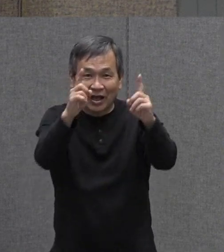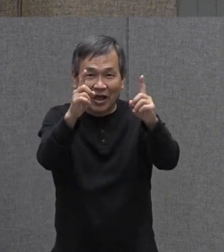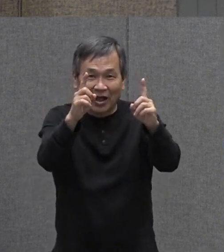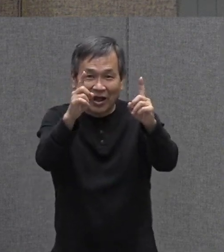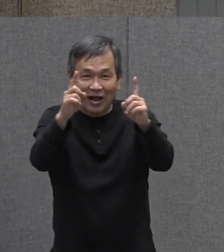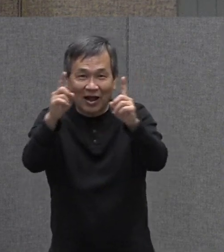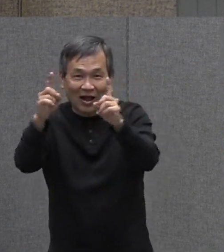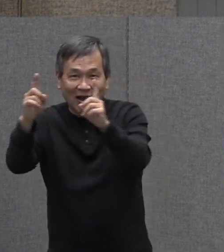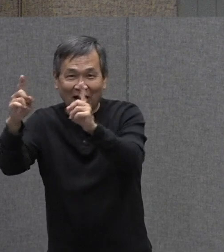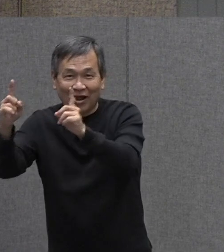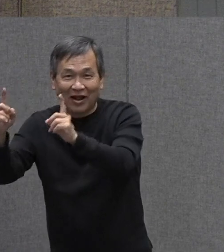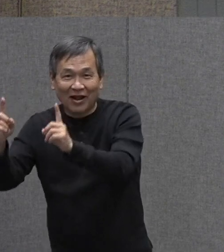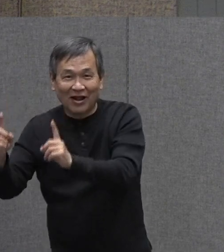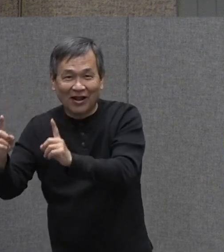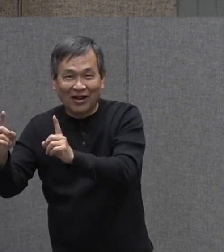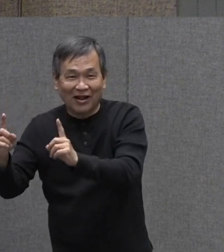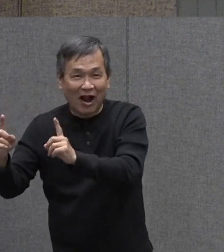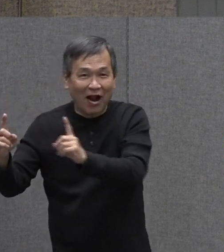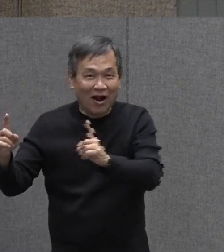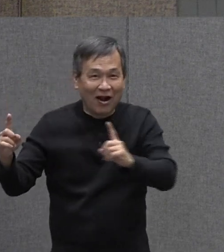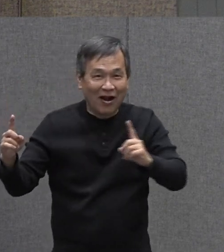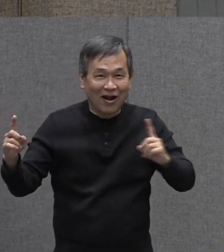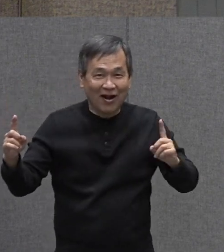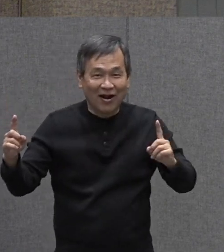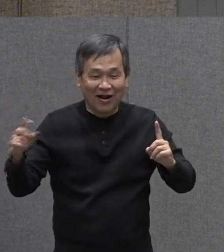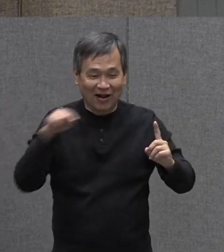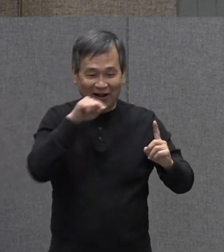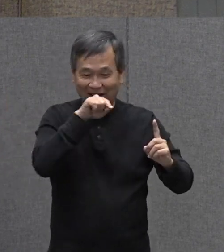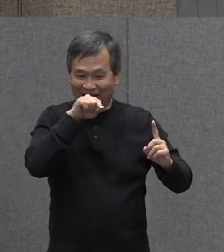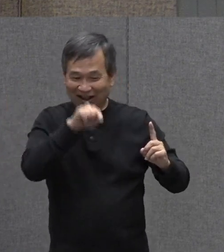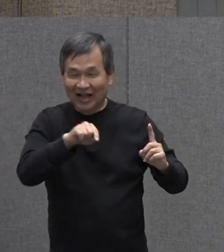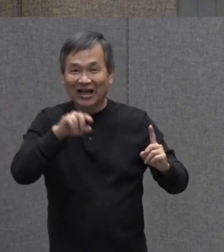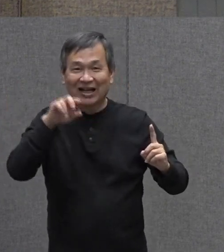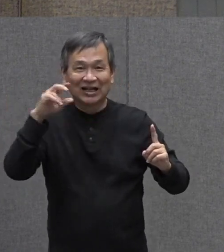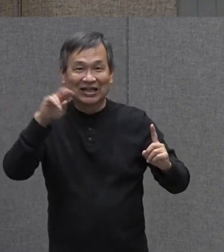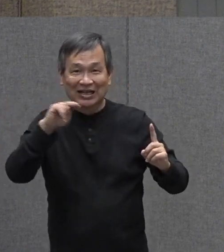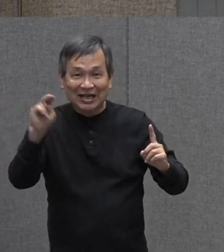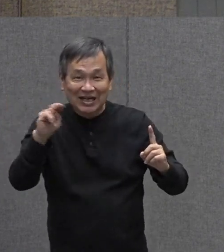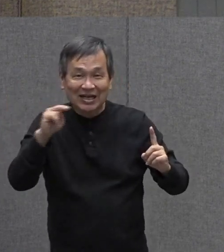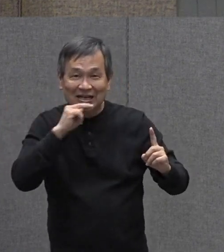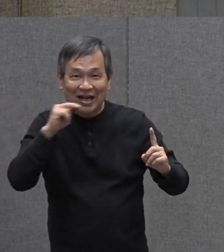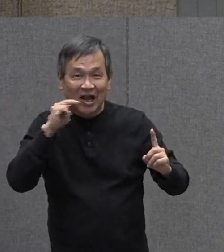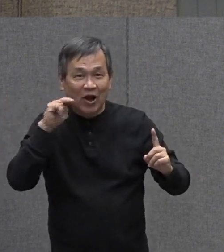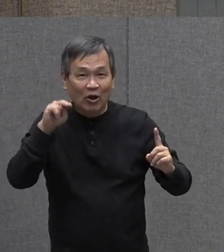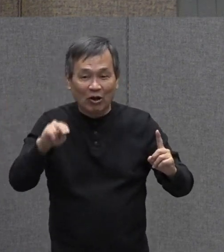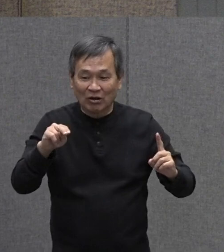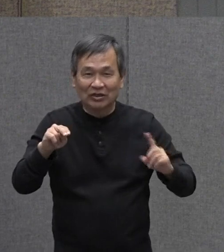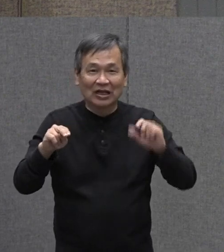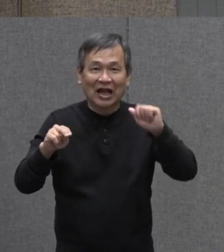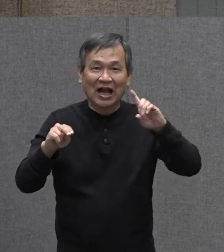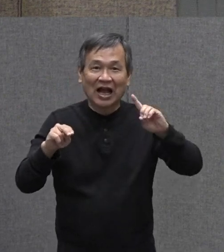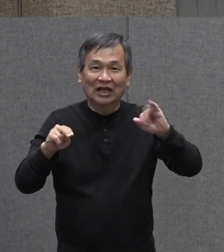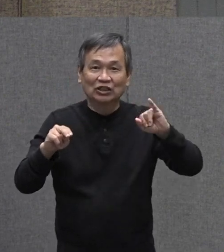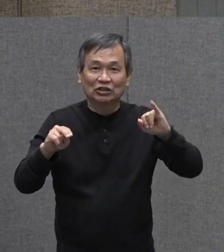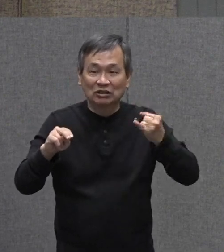I used adjectives to describe my nouns. Wow, that's a lot of language.